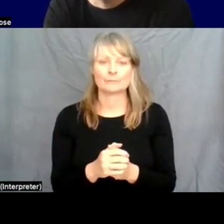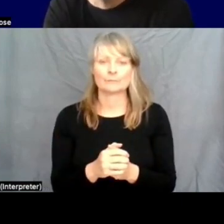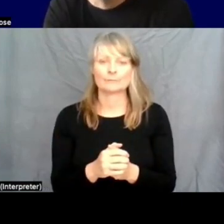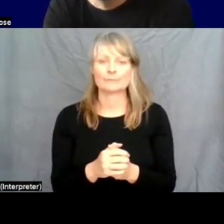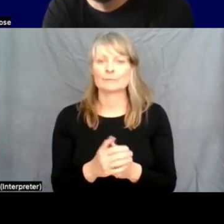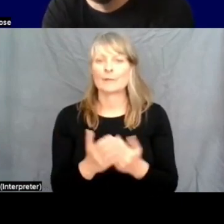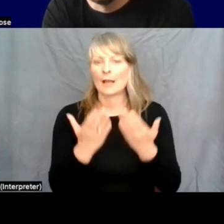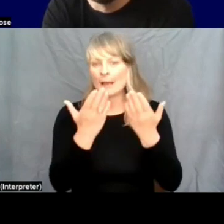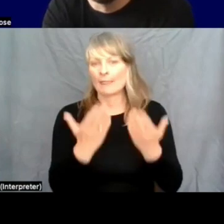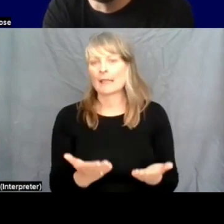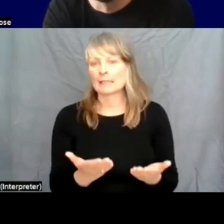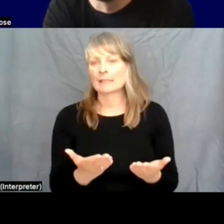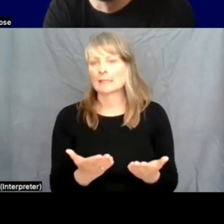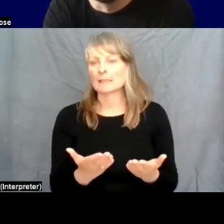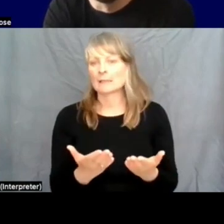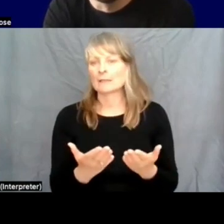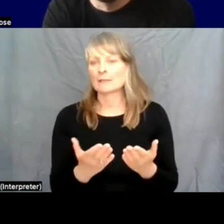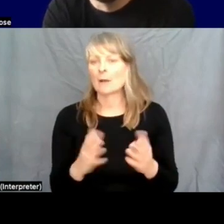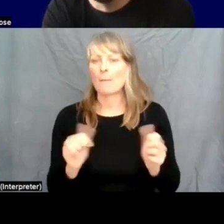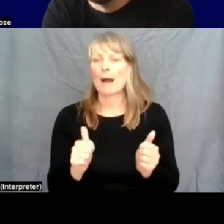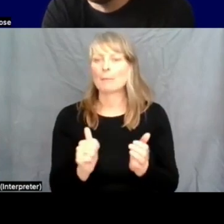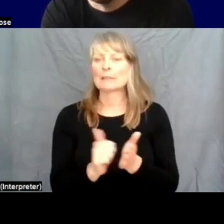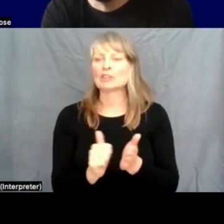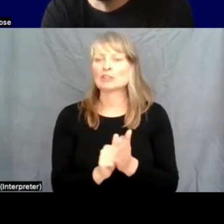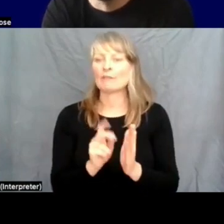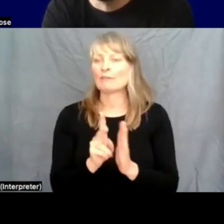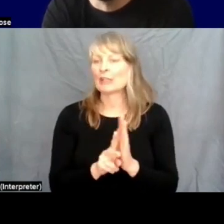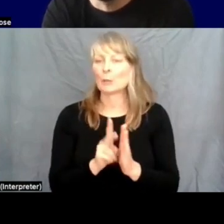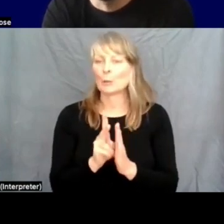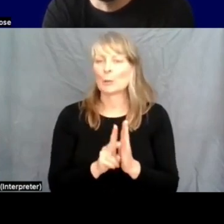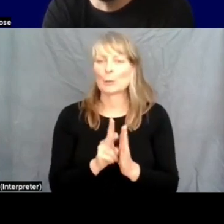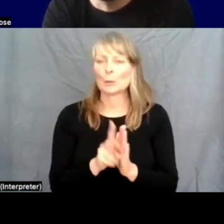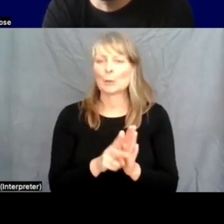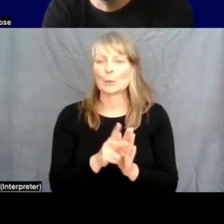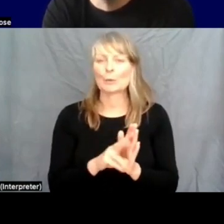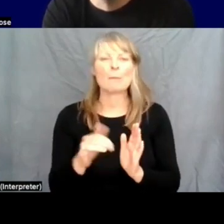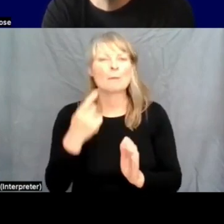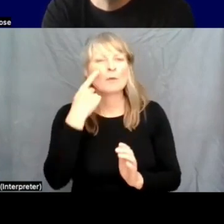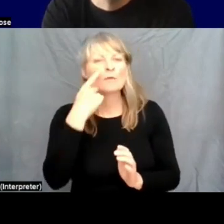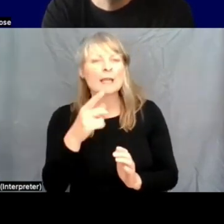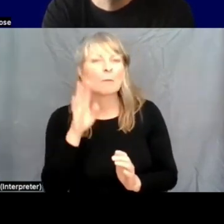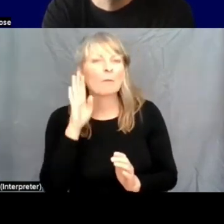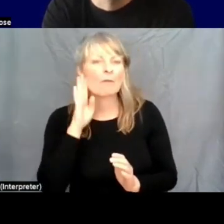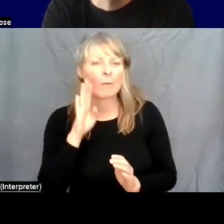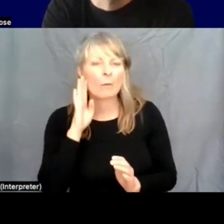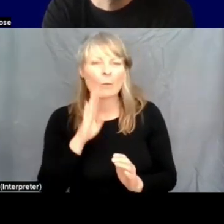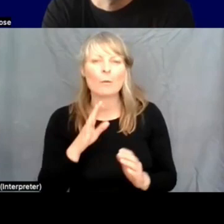a published video and maybe one that people have seen, but I do think it's a really lovely example